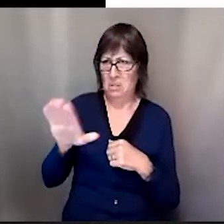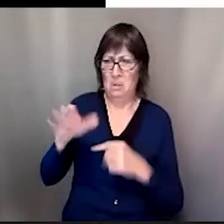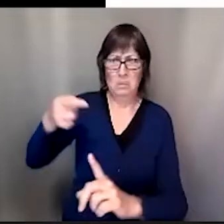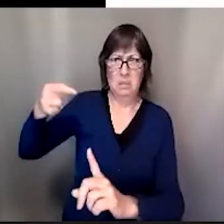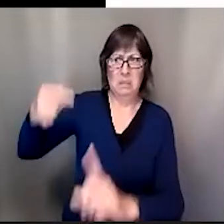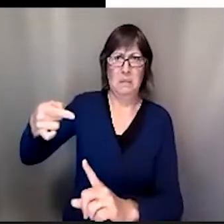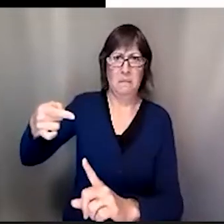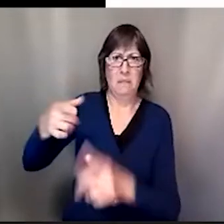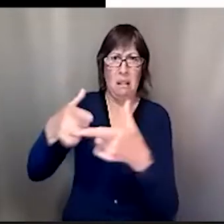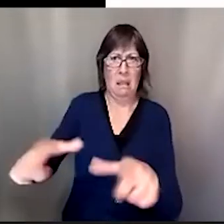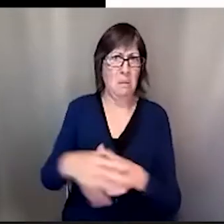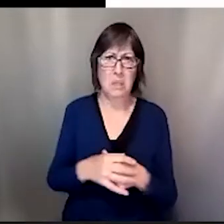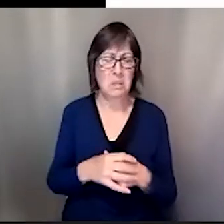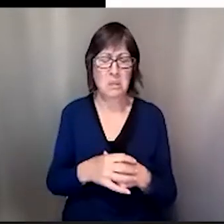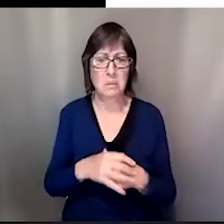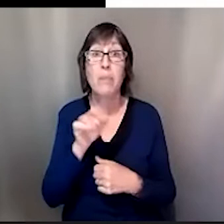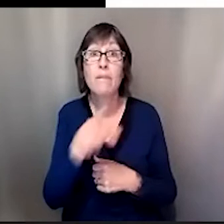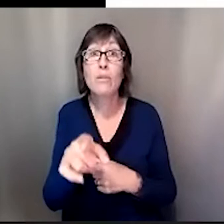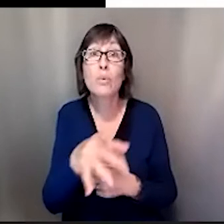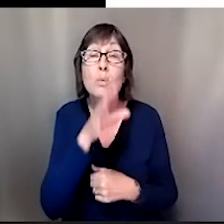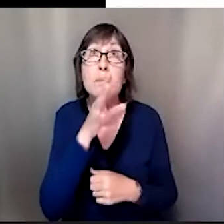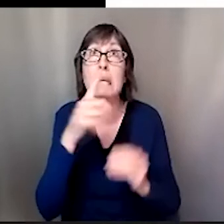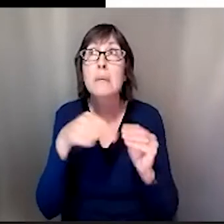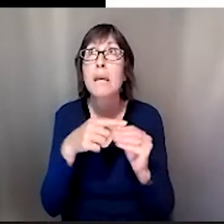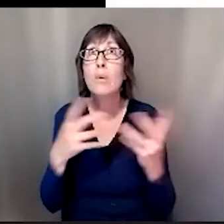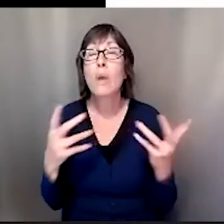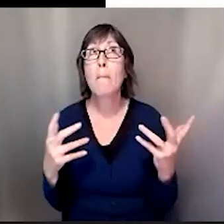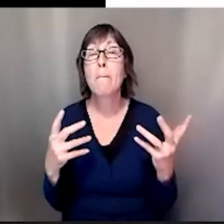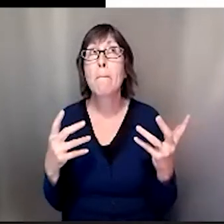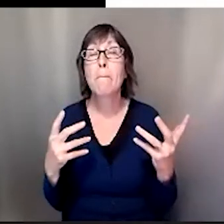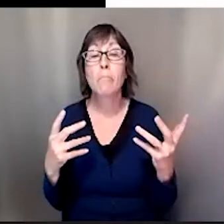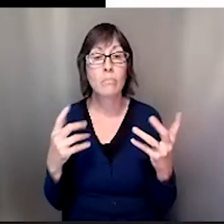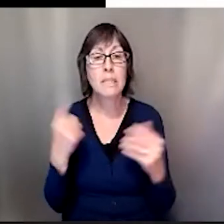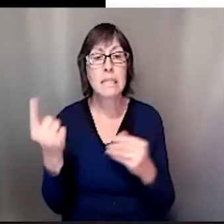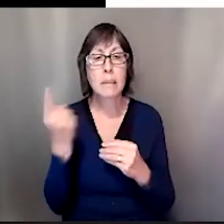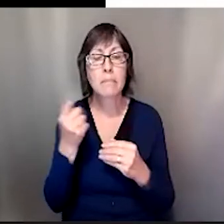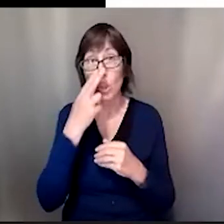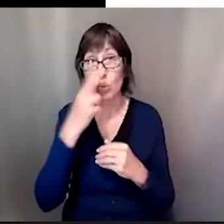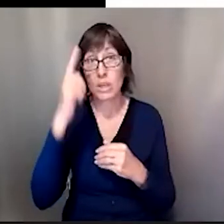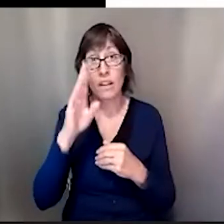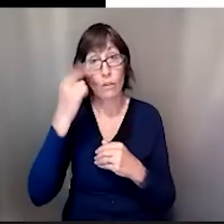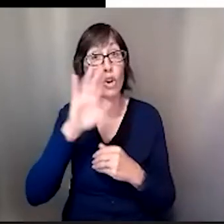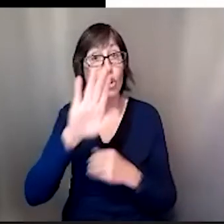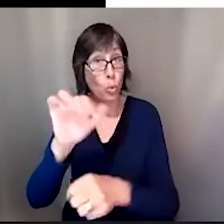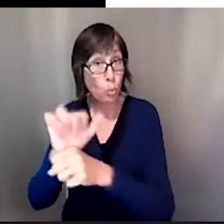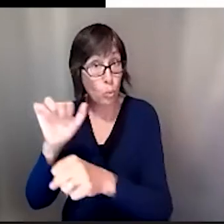or language. If you are speaking about something that is unique to your discipline or practice,